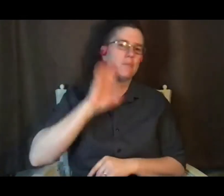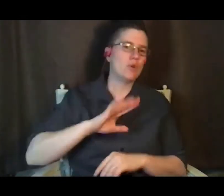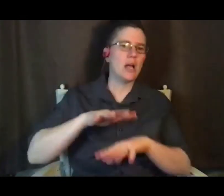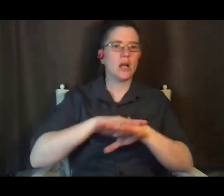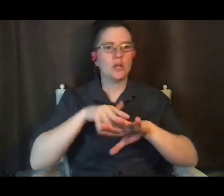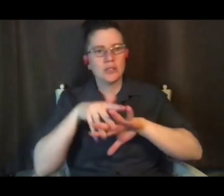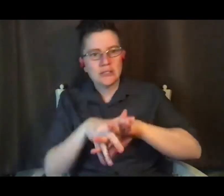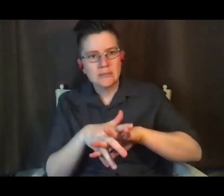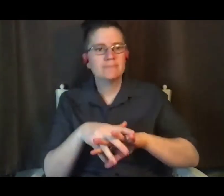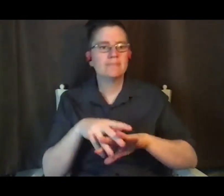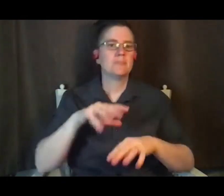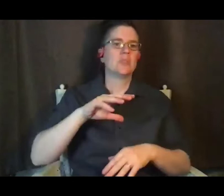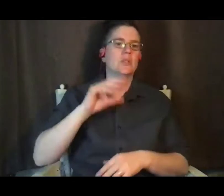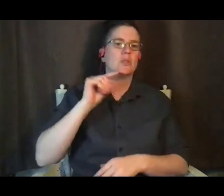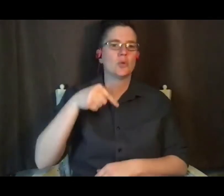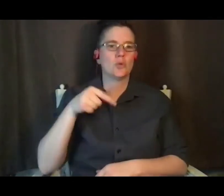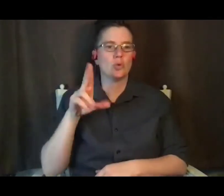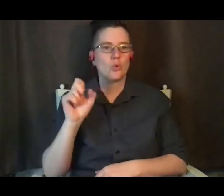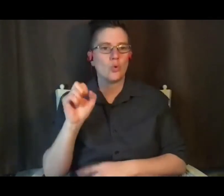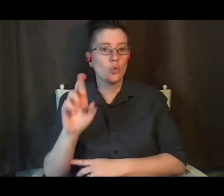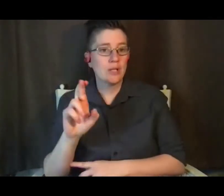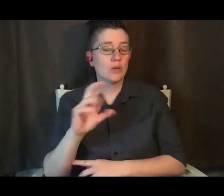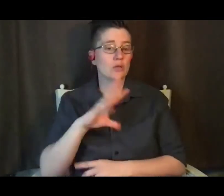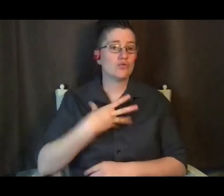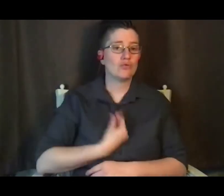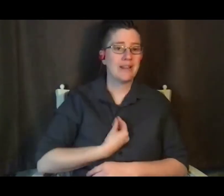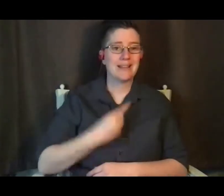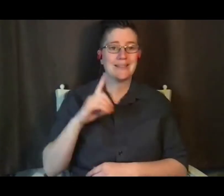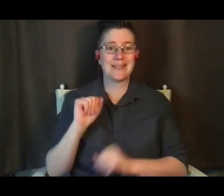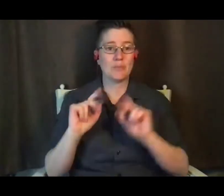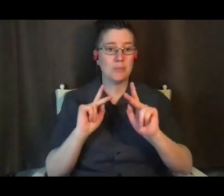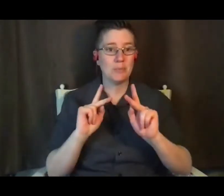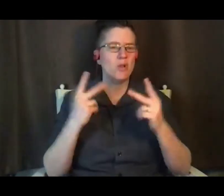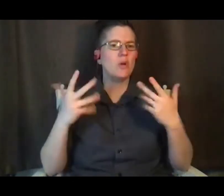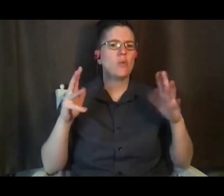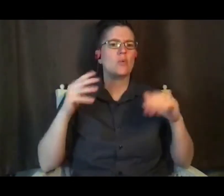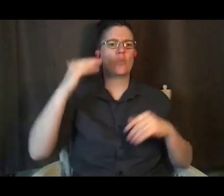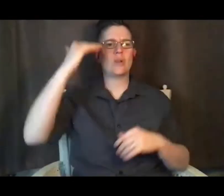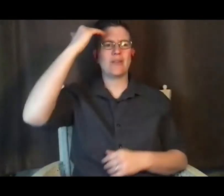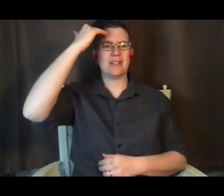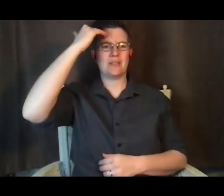people we have always already known what it takes for us and for our communities to survive